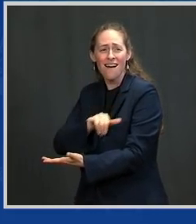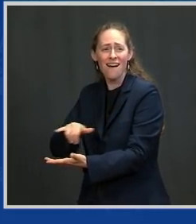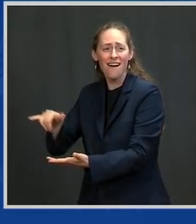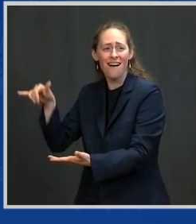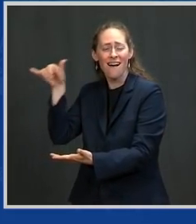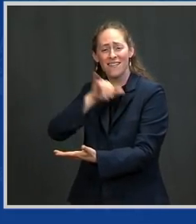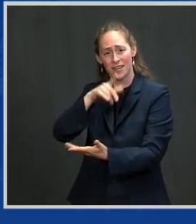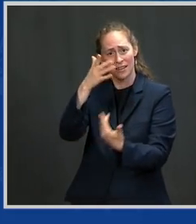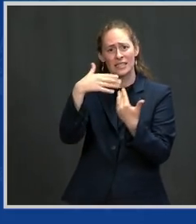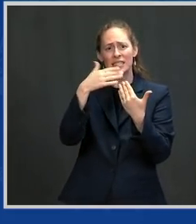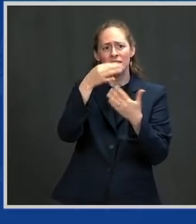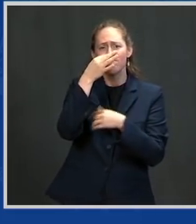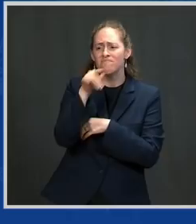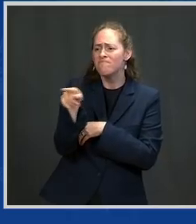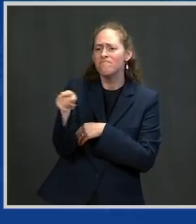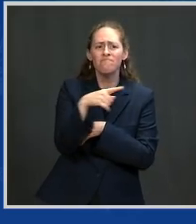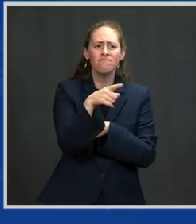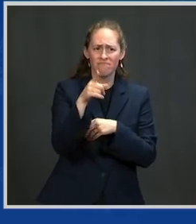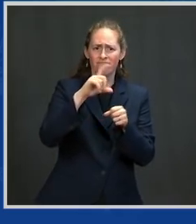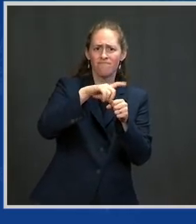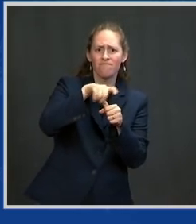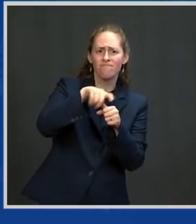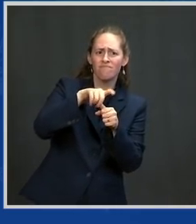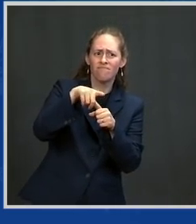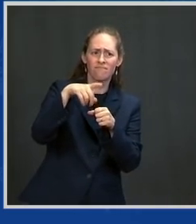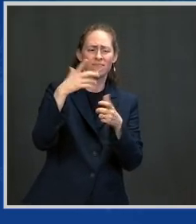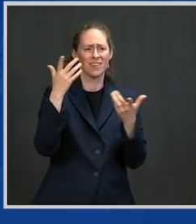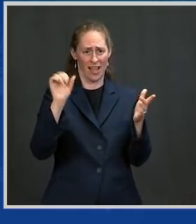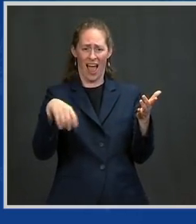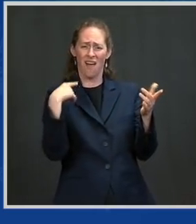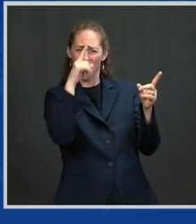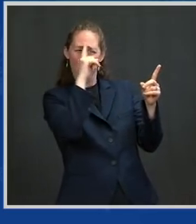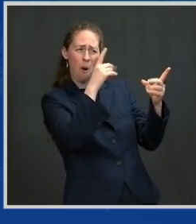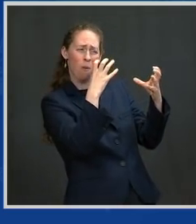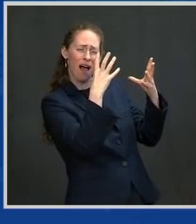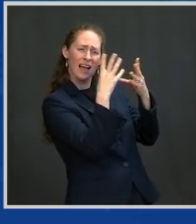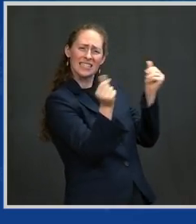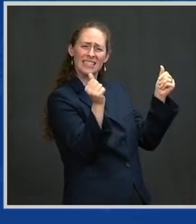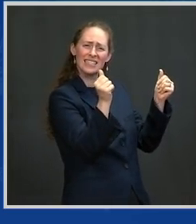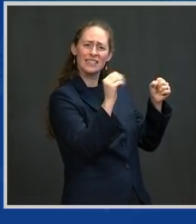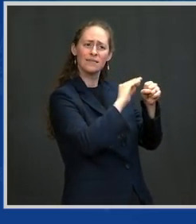We have more work to do to beat this virus, and now is not the time to let our guard down.